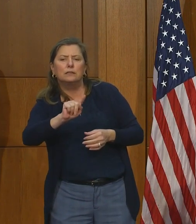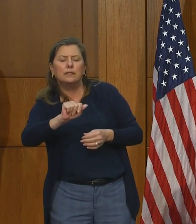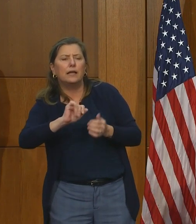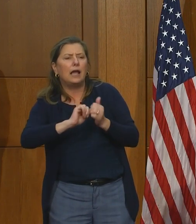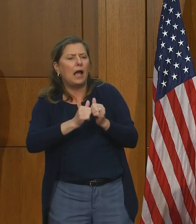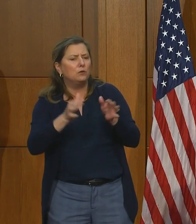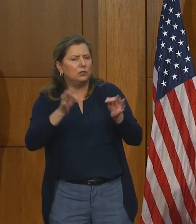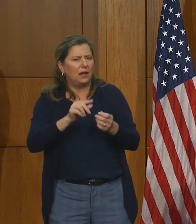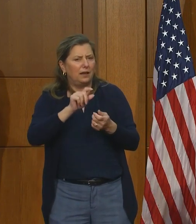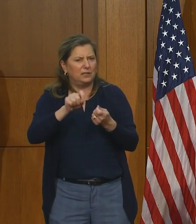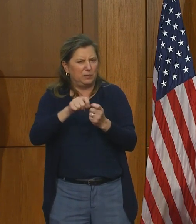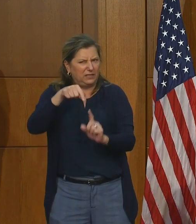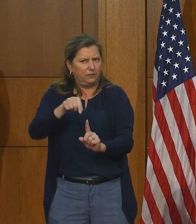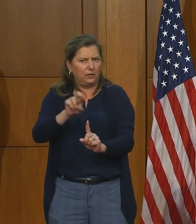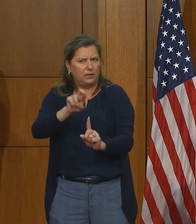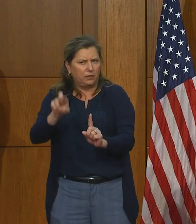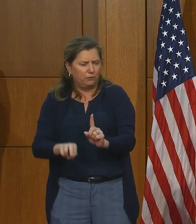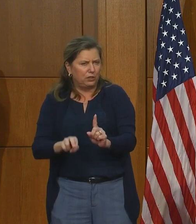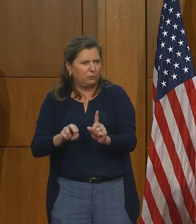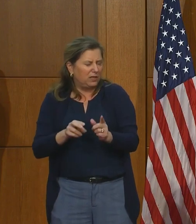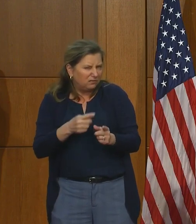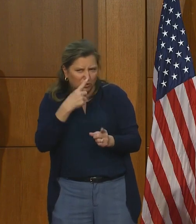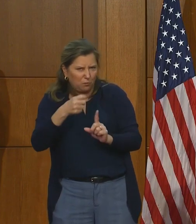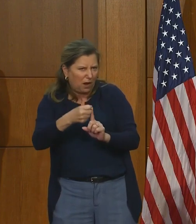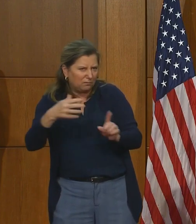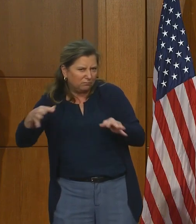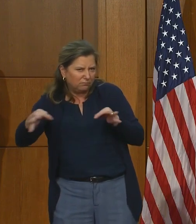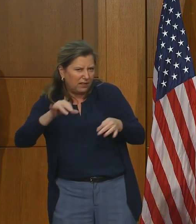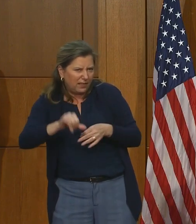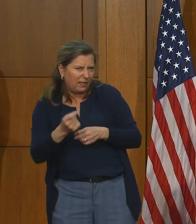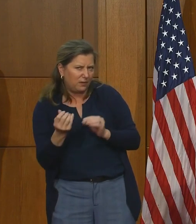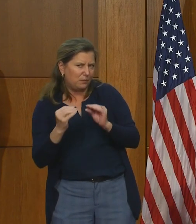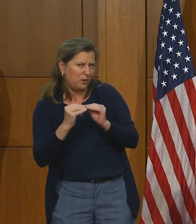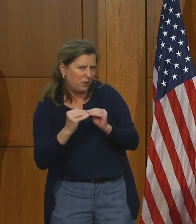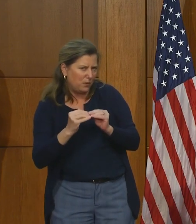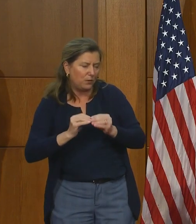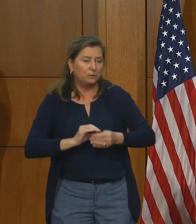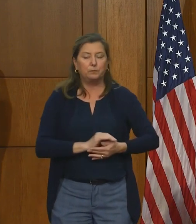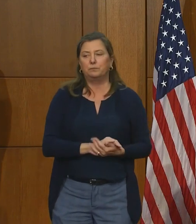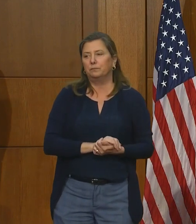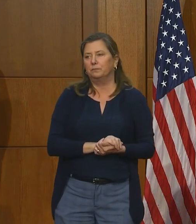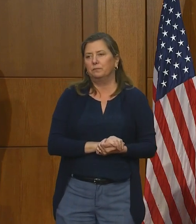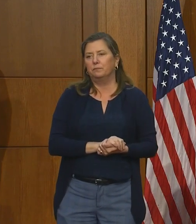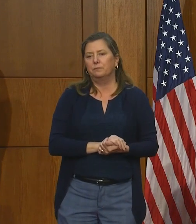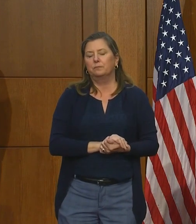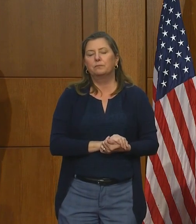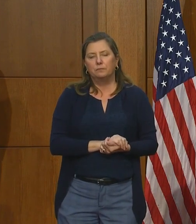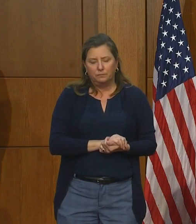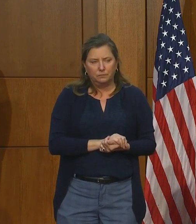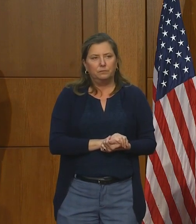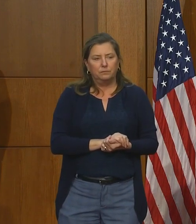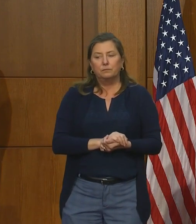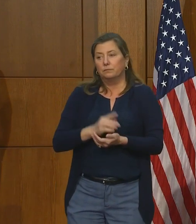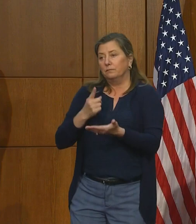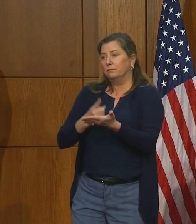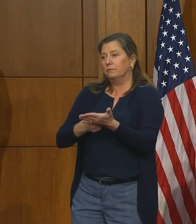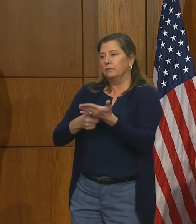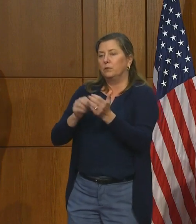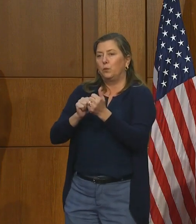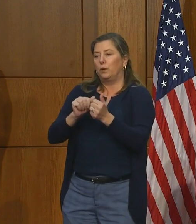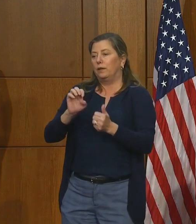CONTINUE TO BE TO UNITECH AND